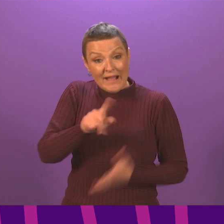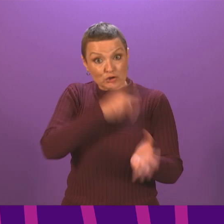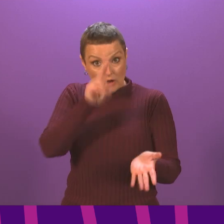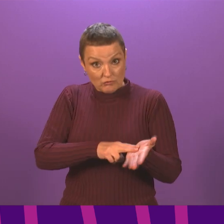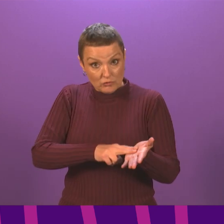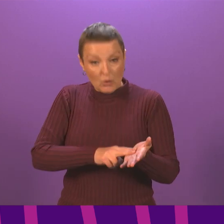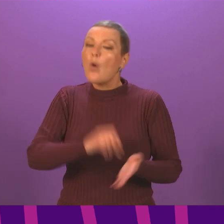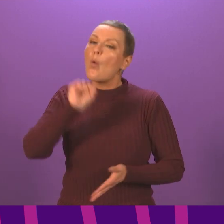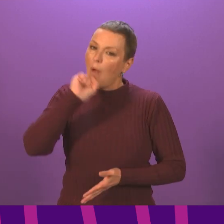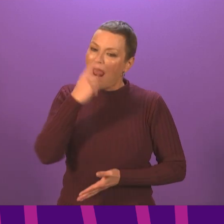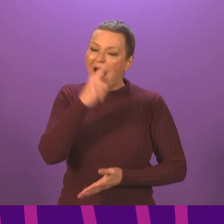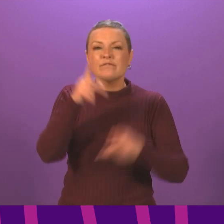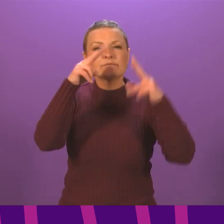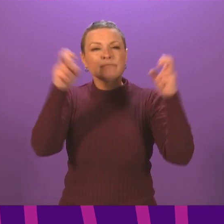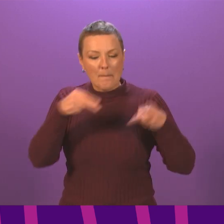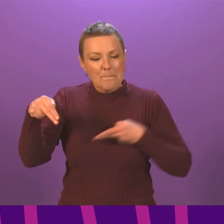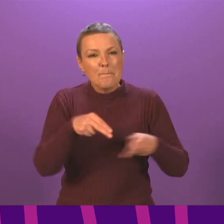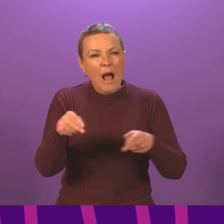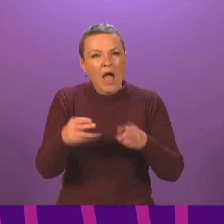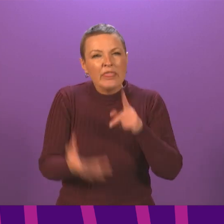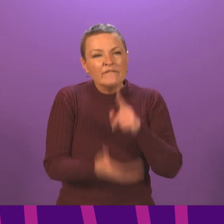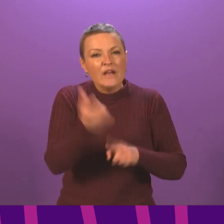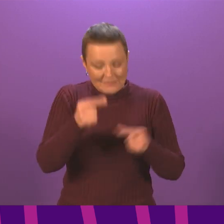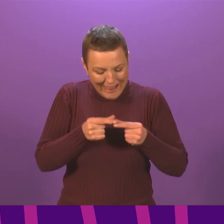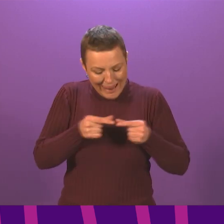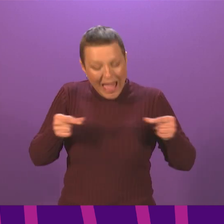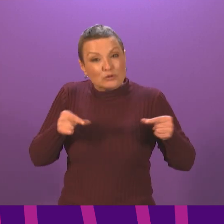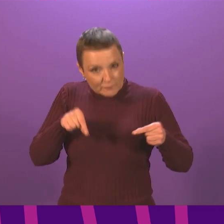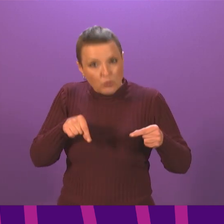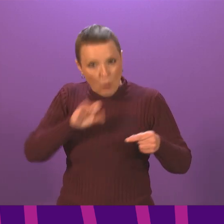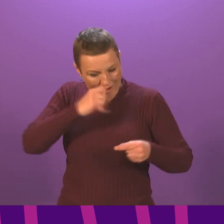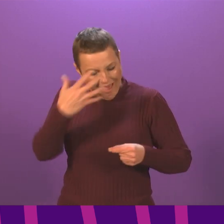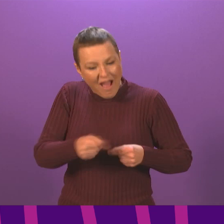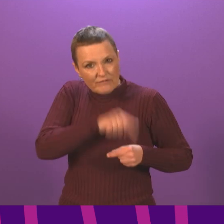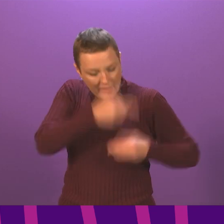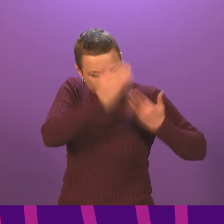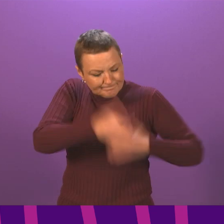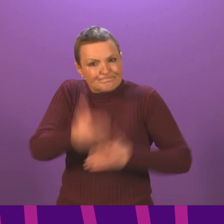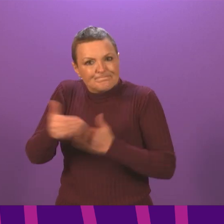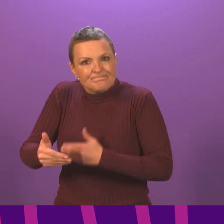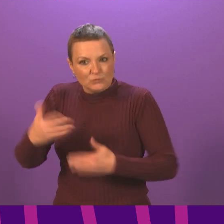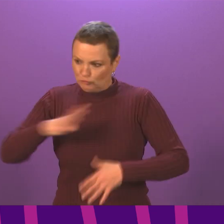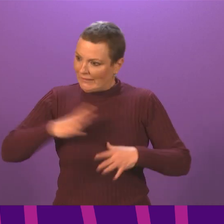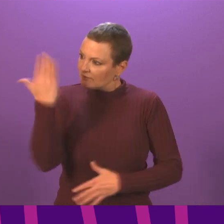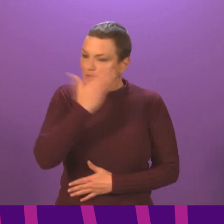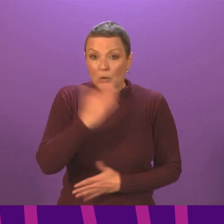schools in January, there will be pathfinder lateral flow programmes, precisely so that